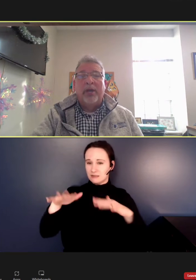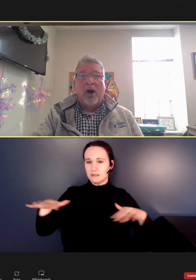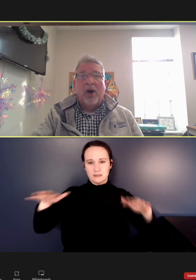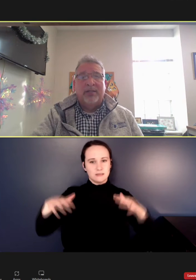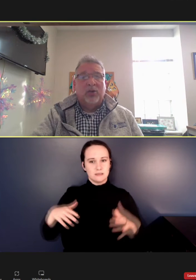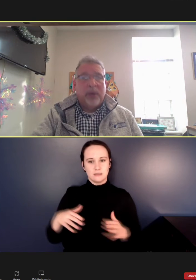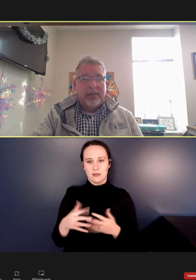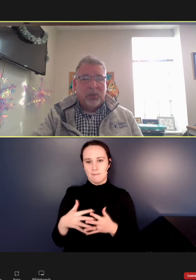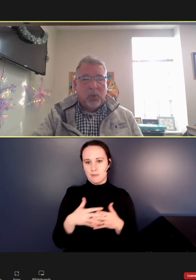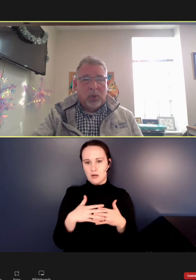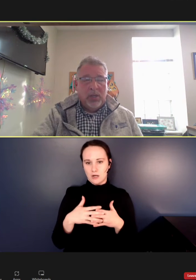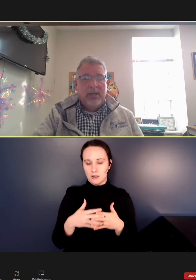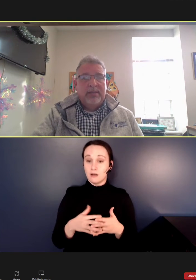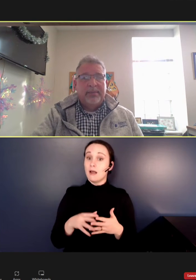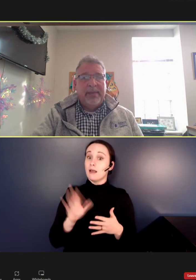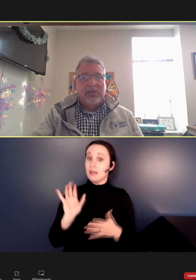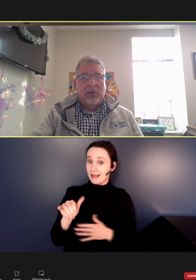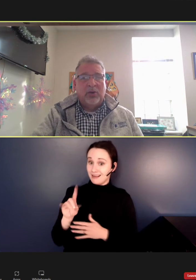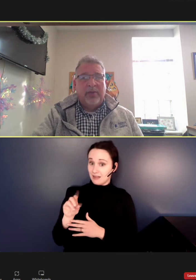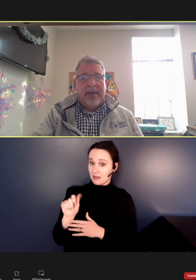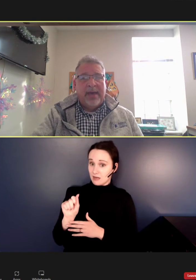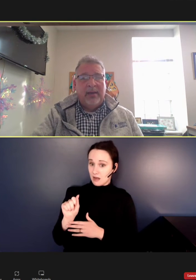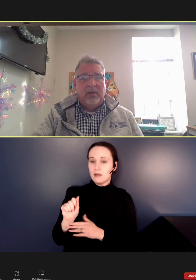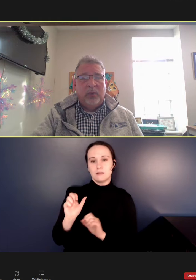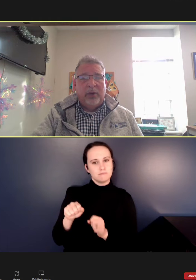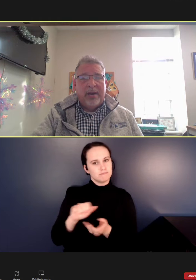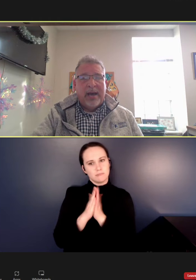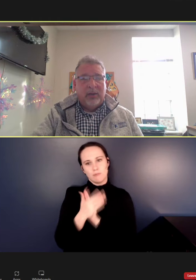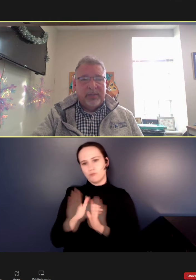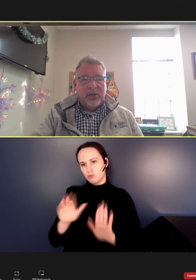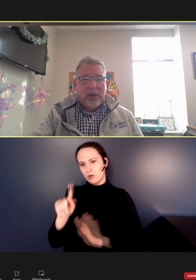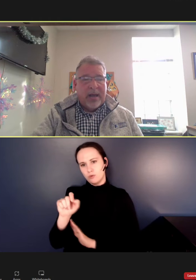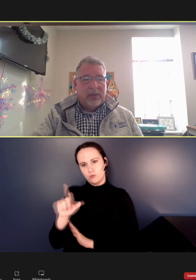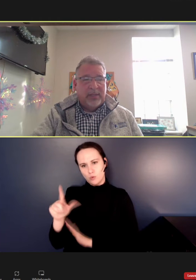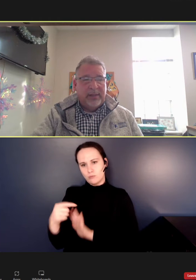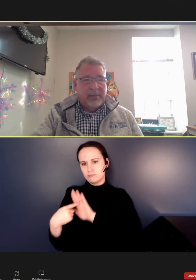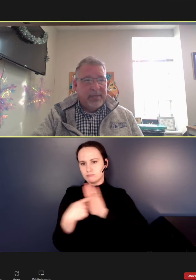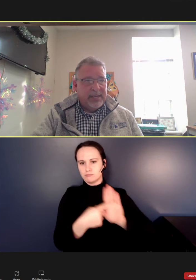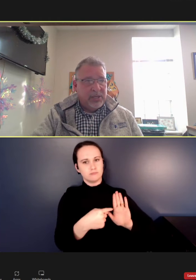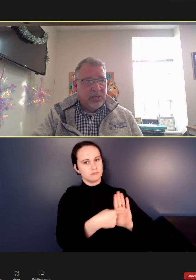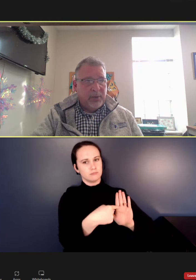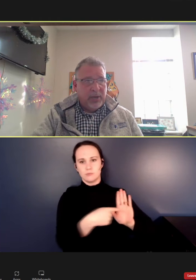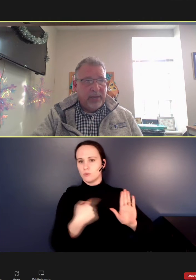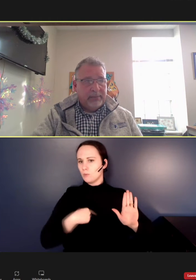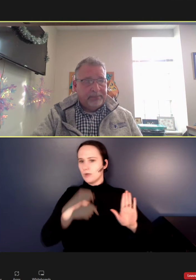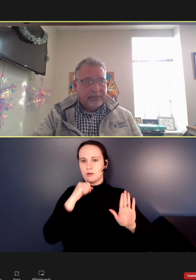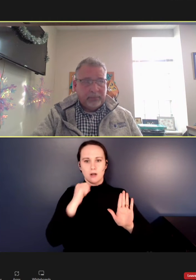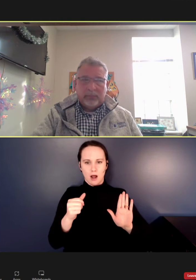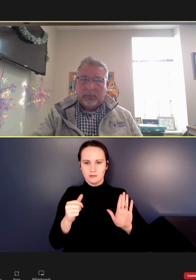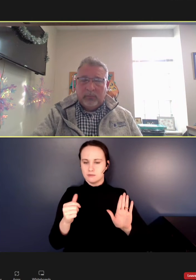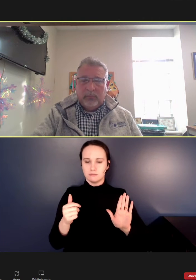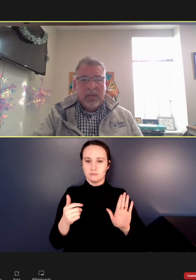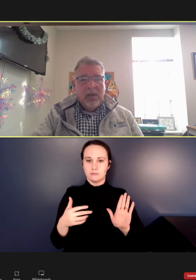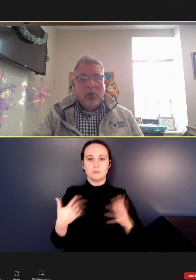we are is a great tool to make sure that we are not losing ground in the immunization community.